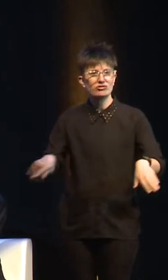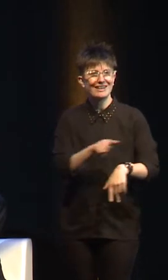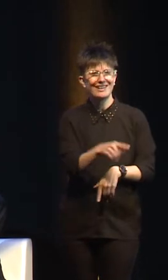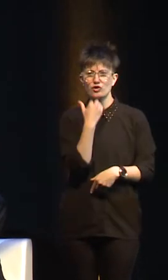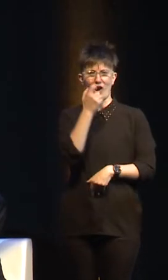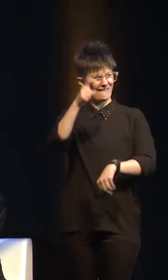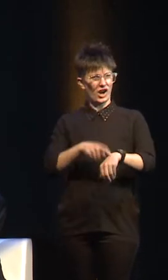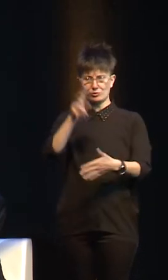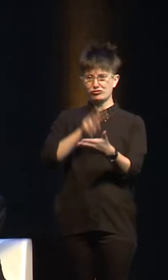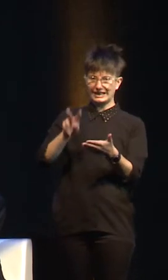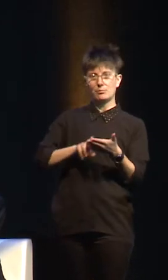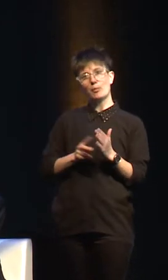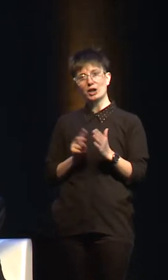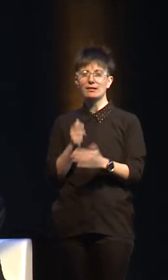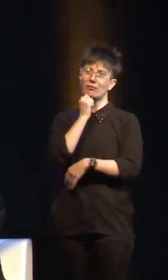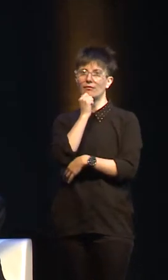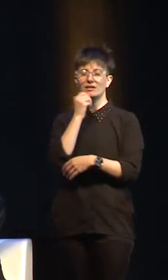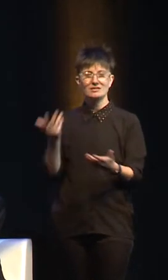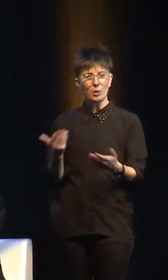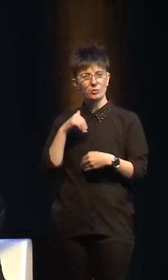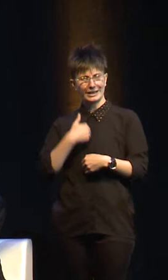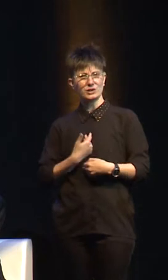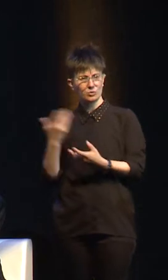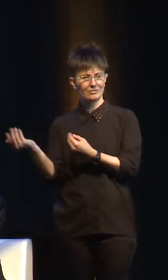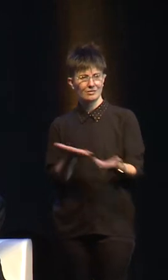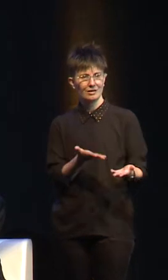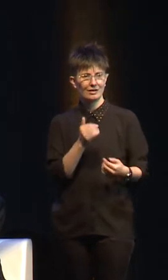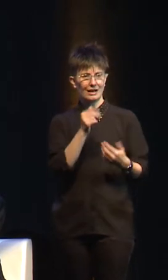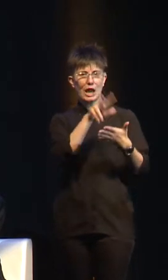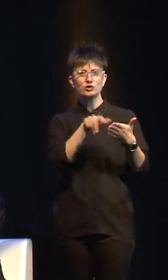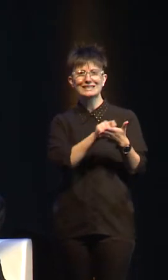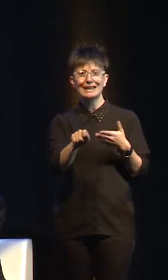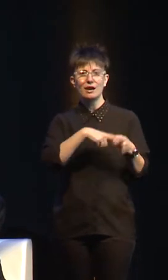Eddie: Yeah yeah I think I think there is certainly a barrier. We focus very heavily